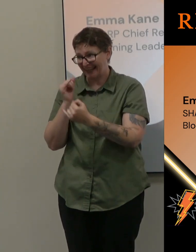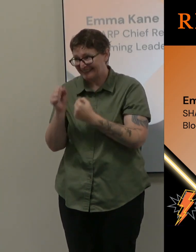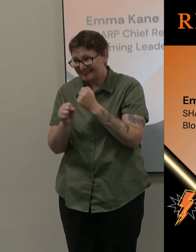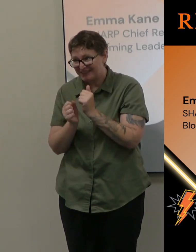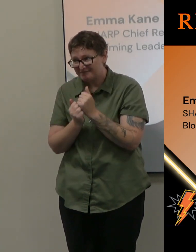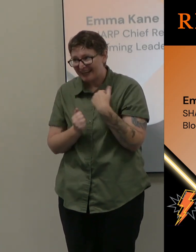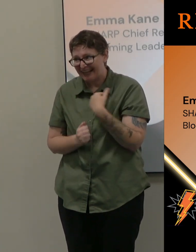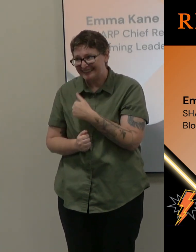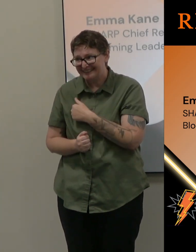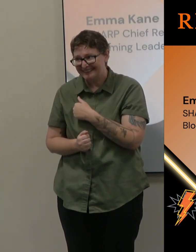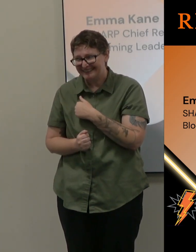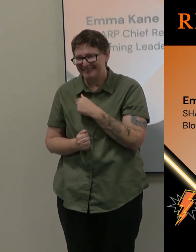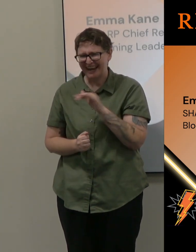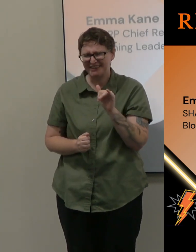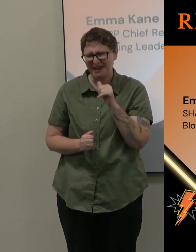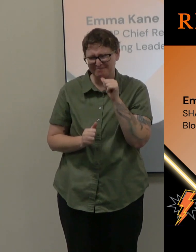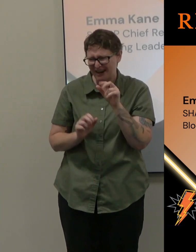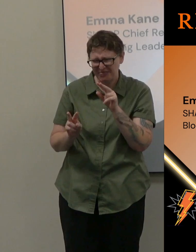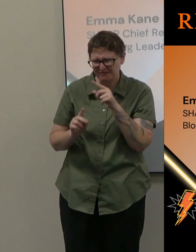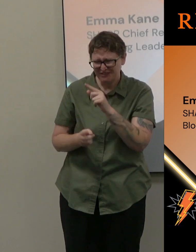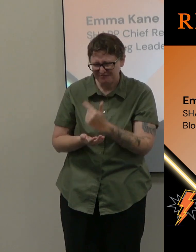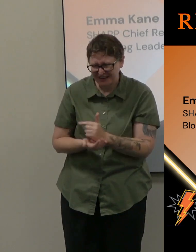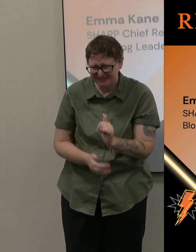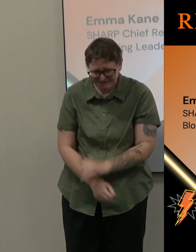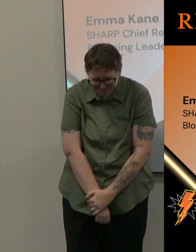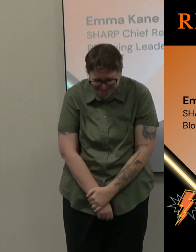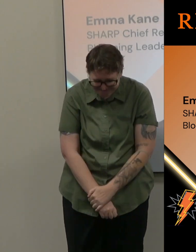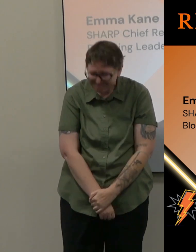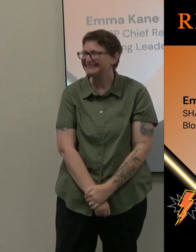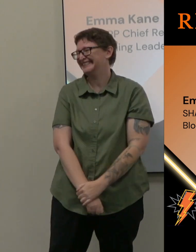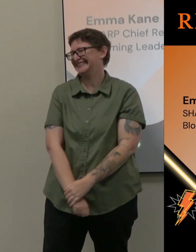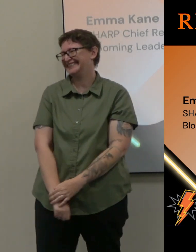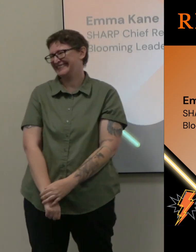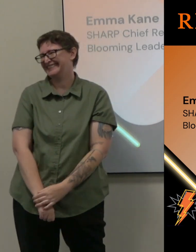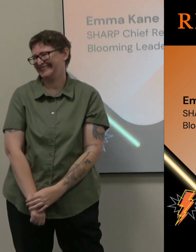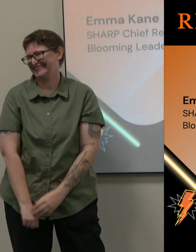and I look forward to your last year with us. Also, I'm not looking forward to you graduating, but...